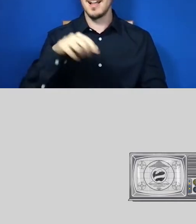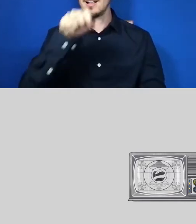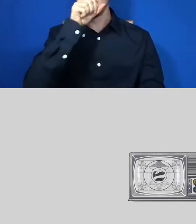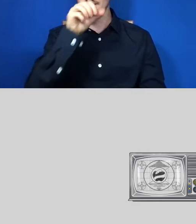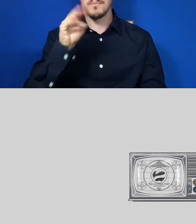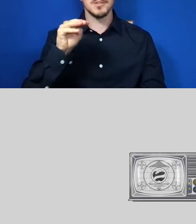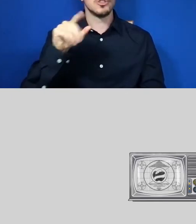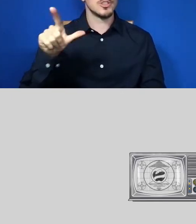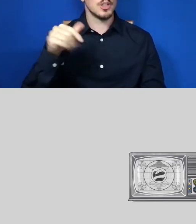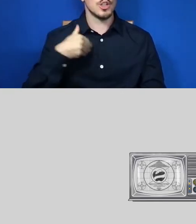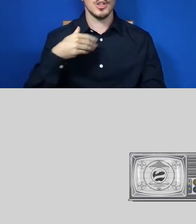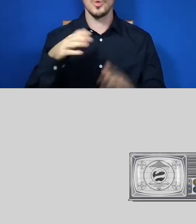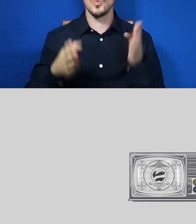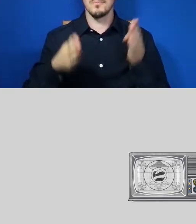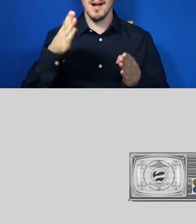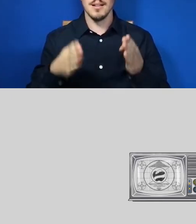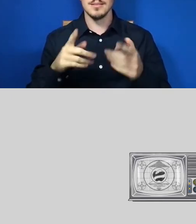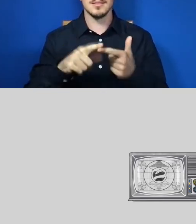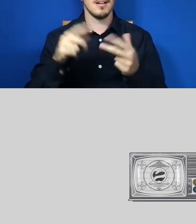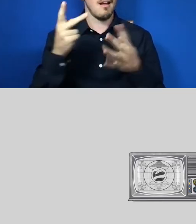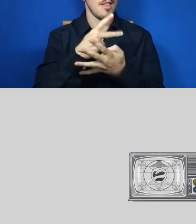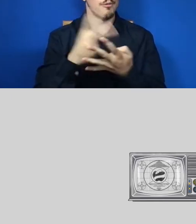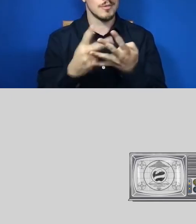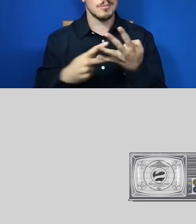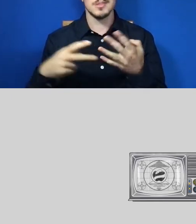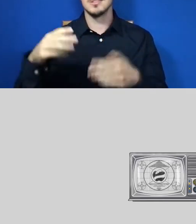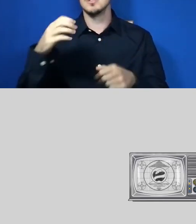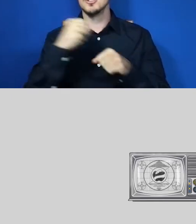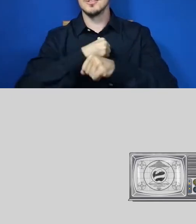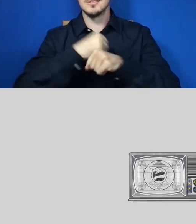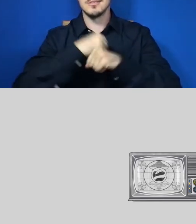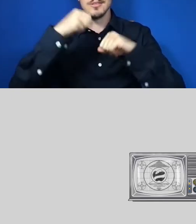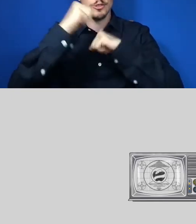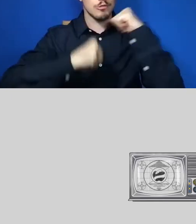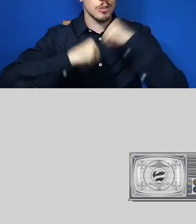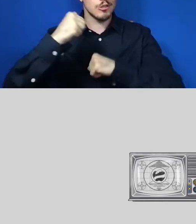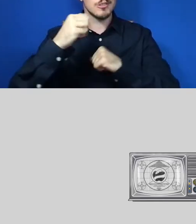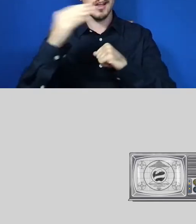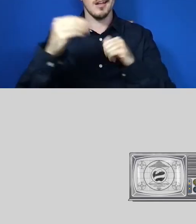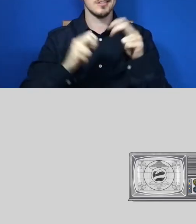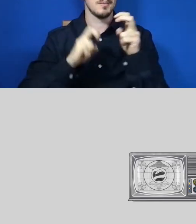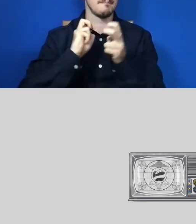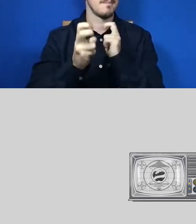and I love machine learning, robotics, algorithms, data structures and competitive programming.